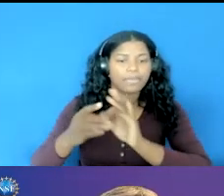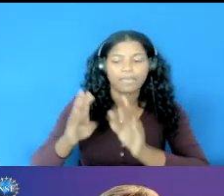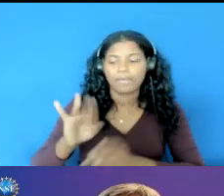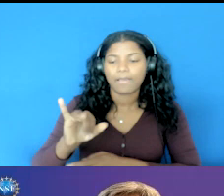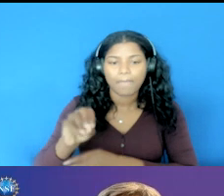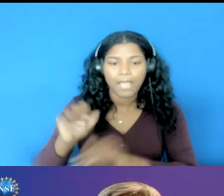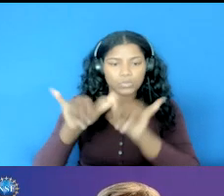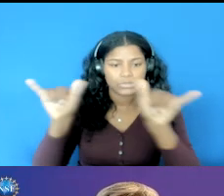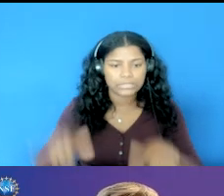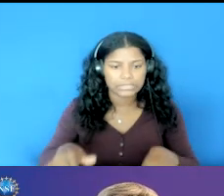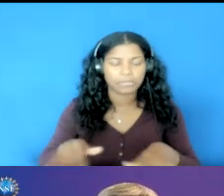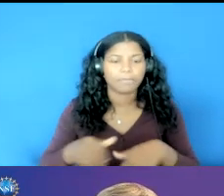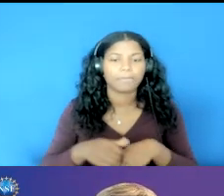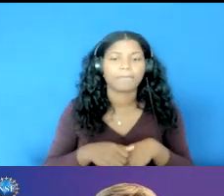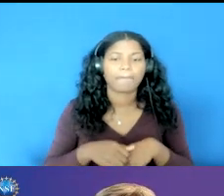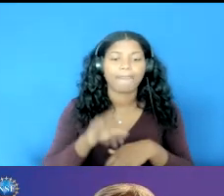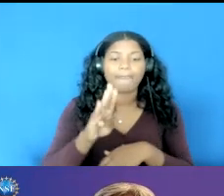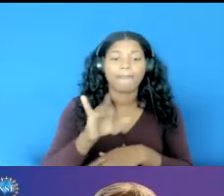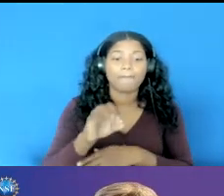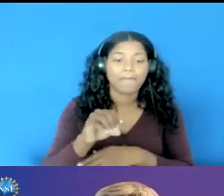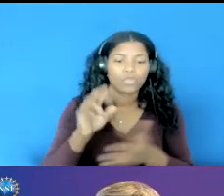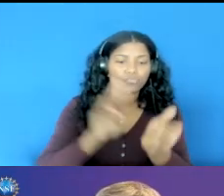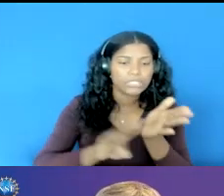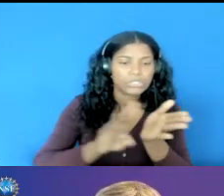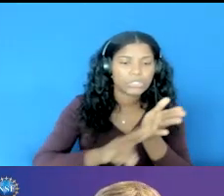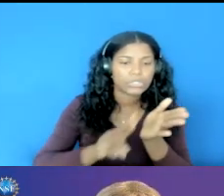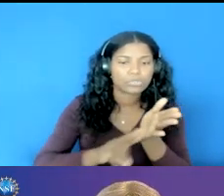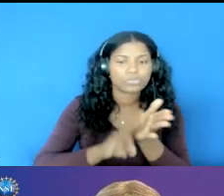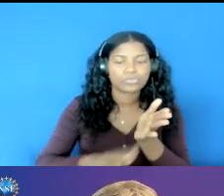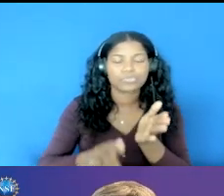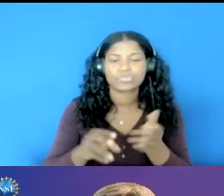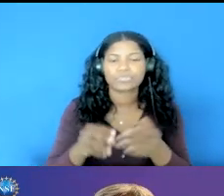So Int-BIO research must cross scales of biological and organization,